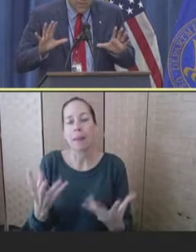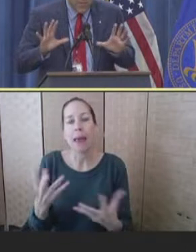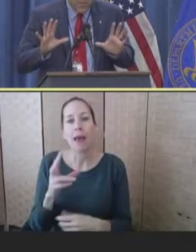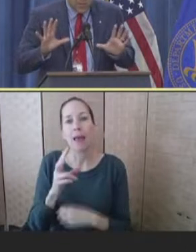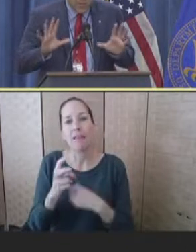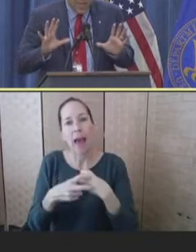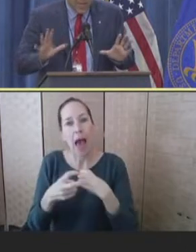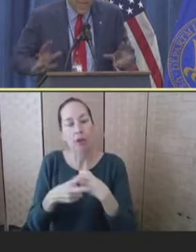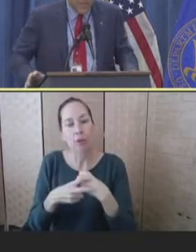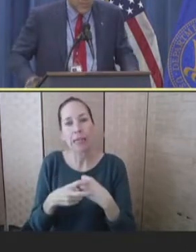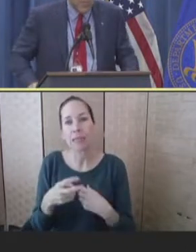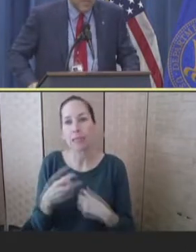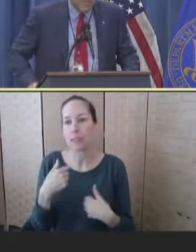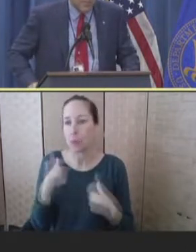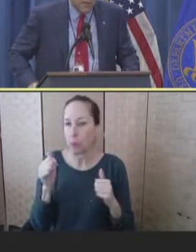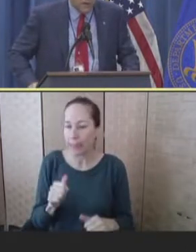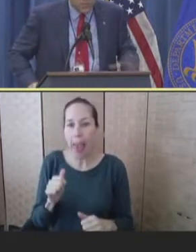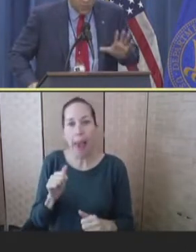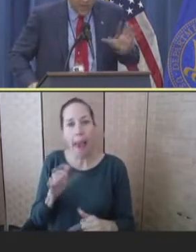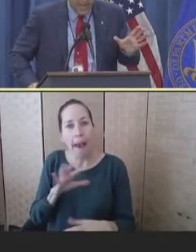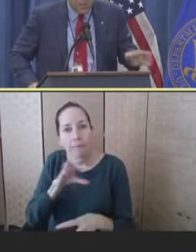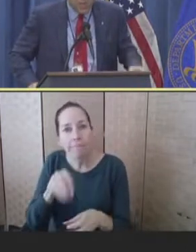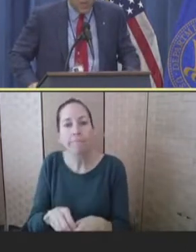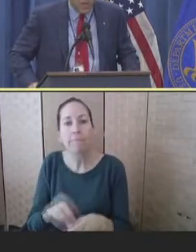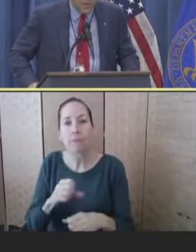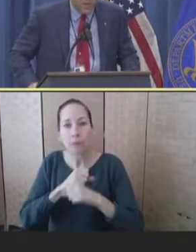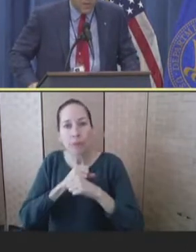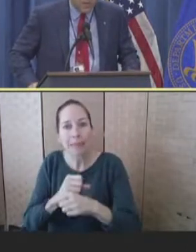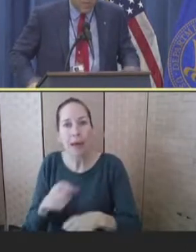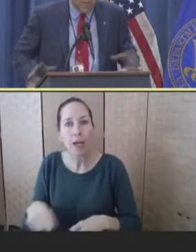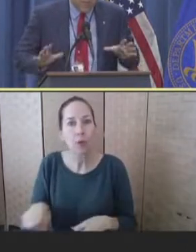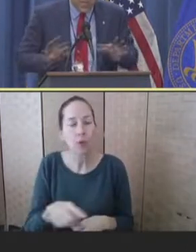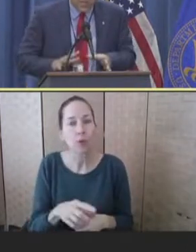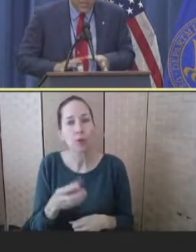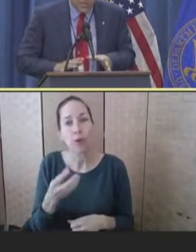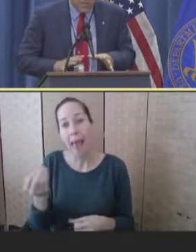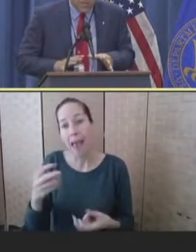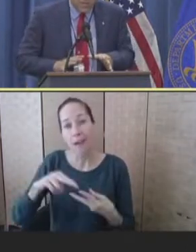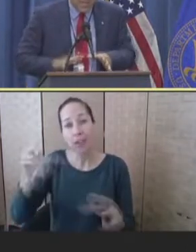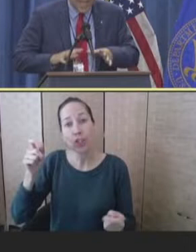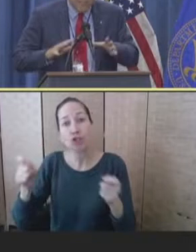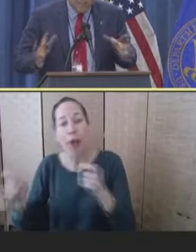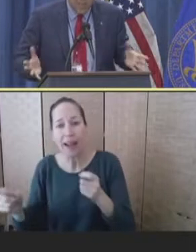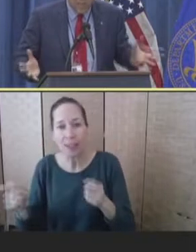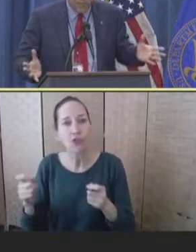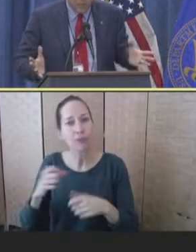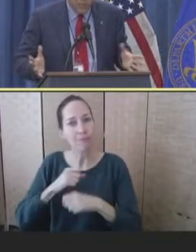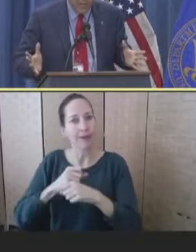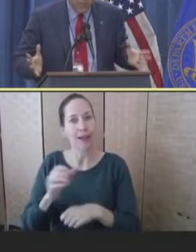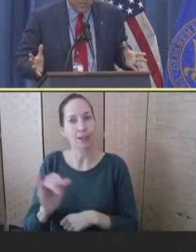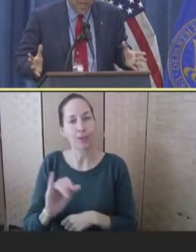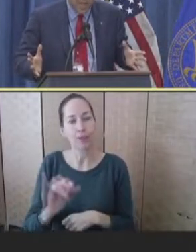and protect against -- but our strains -- but also breadth of protection in terms of the types of people we can protect.